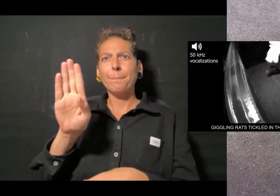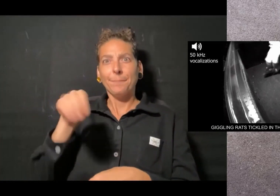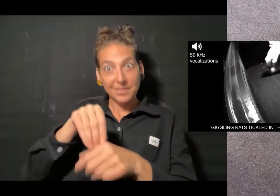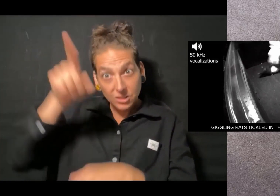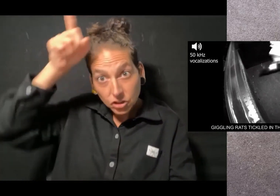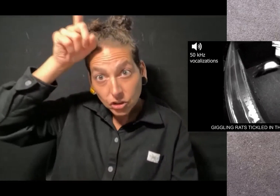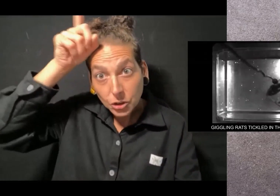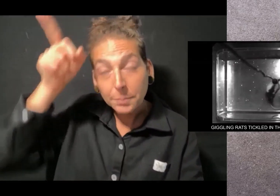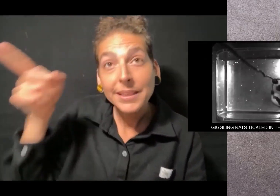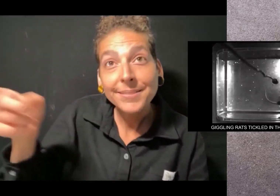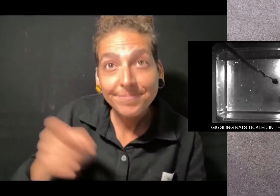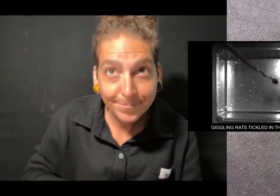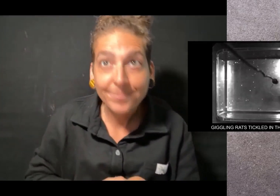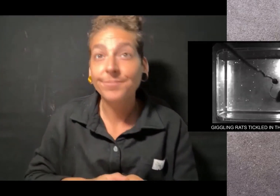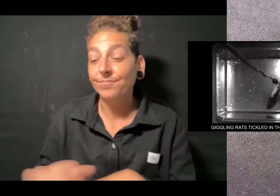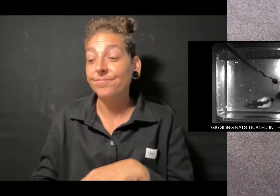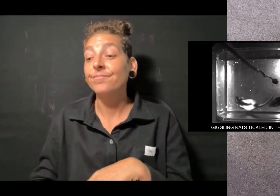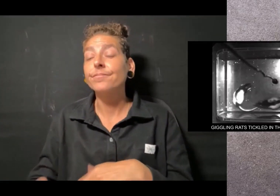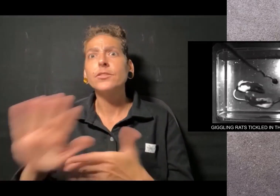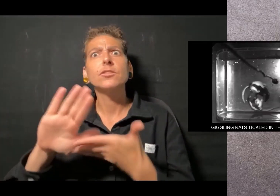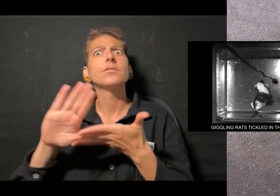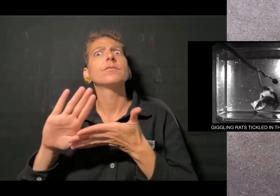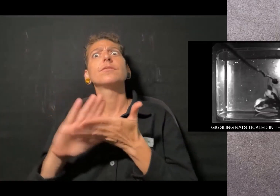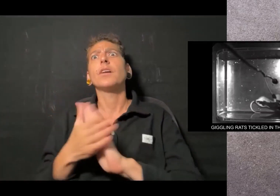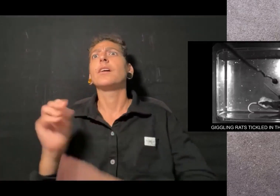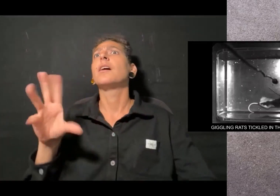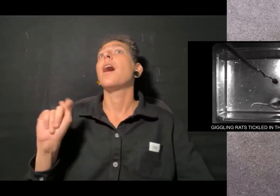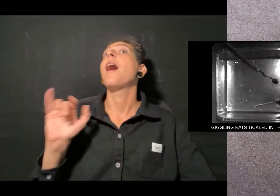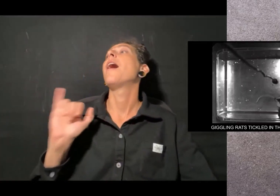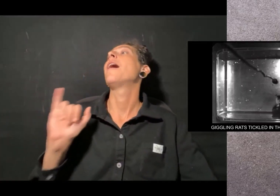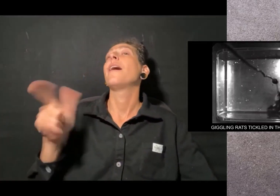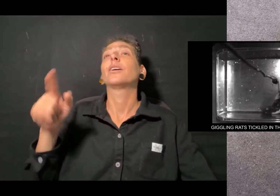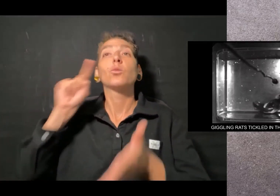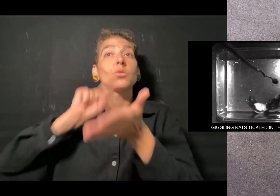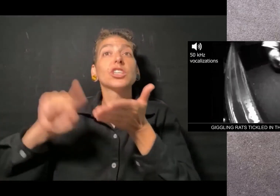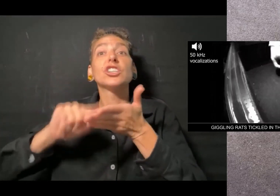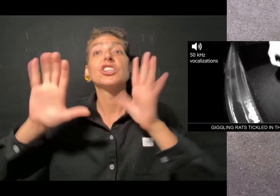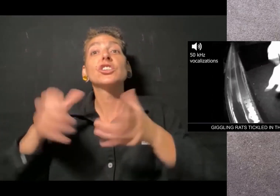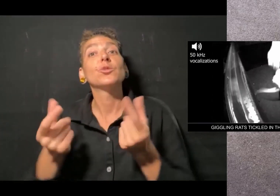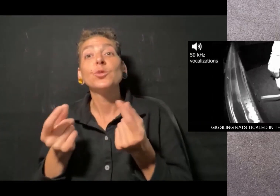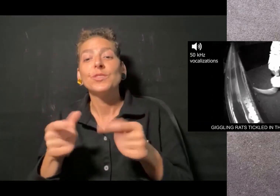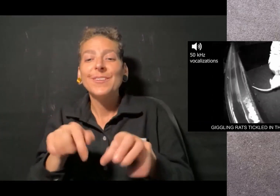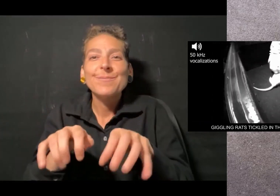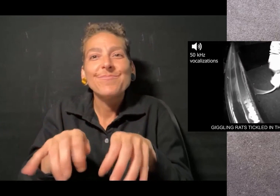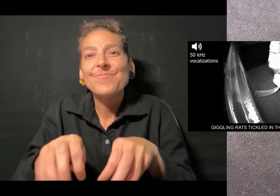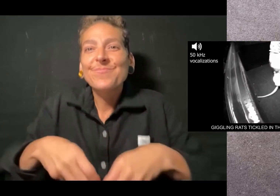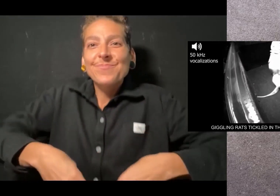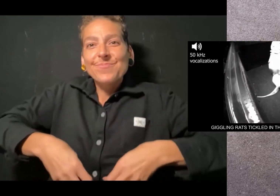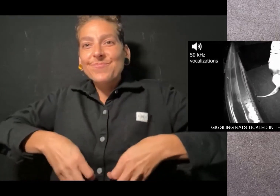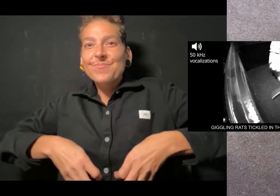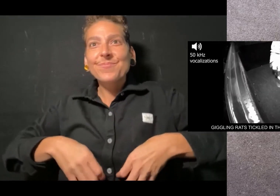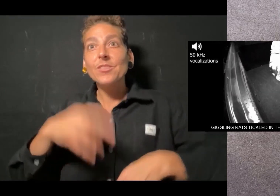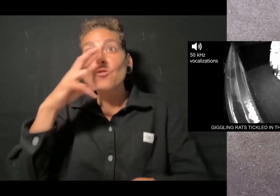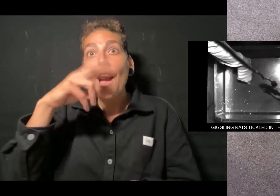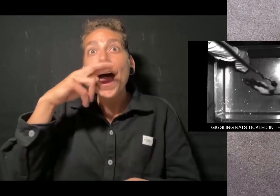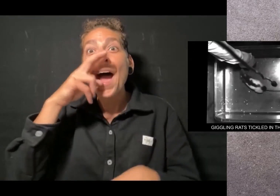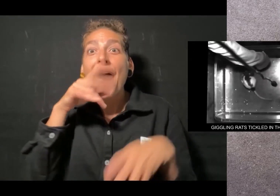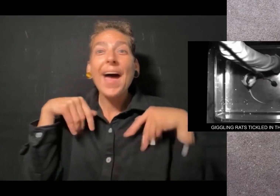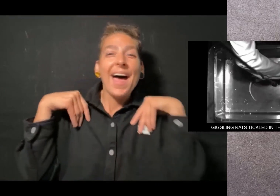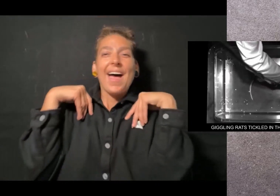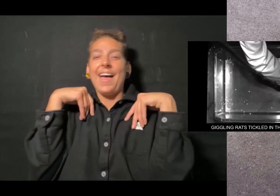heard coming from a lab in Germany turns out researchers were tickling rats as part of